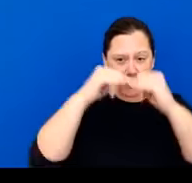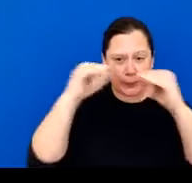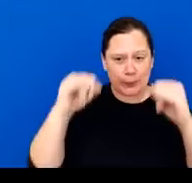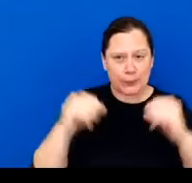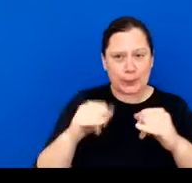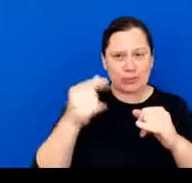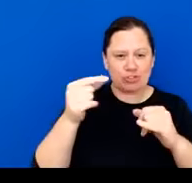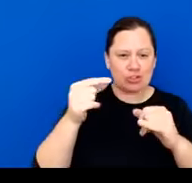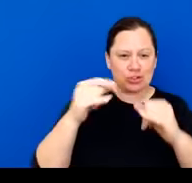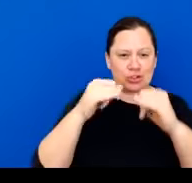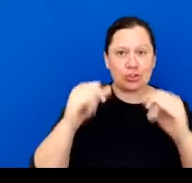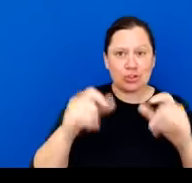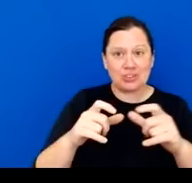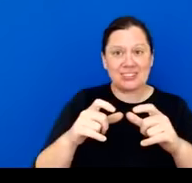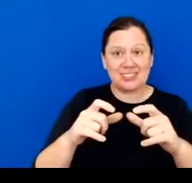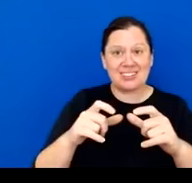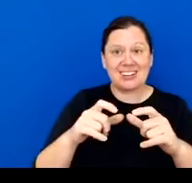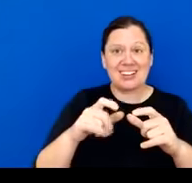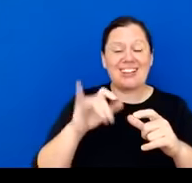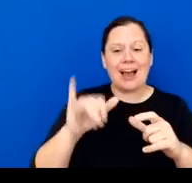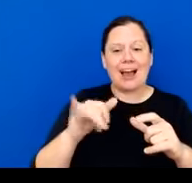out there there's fire out there still burning